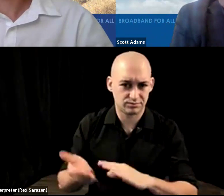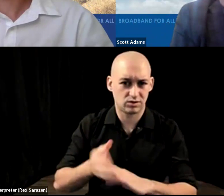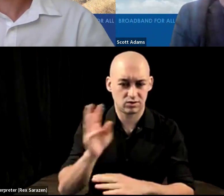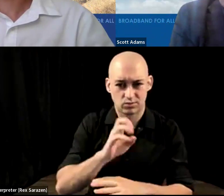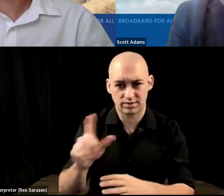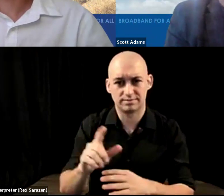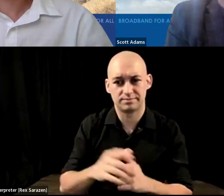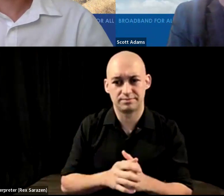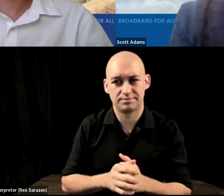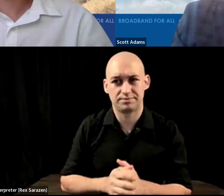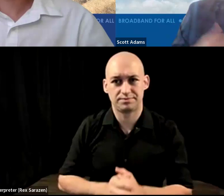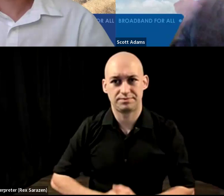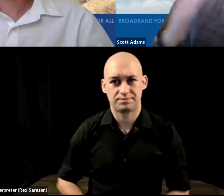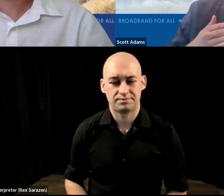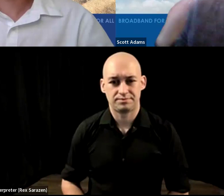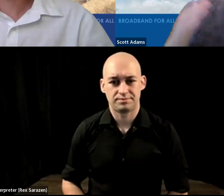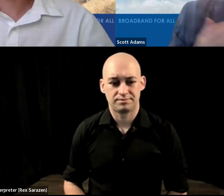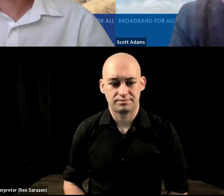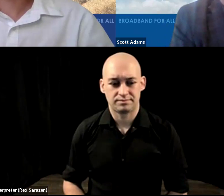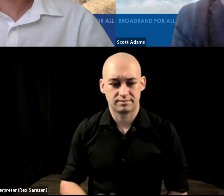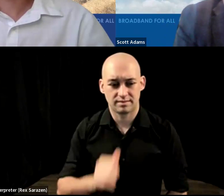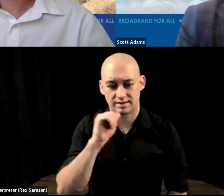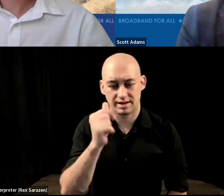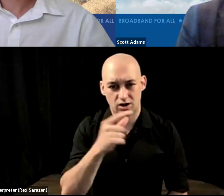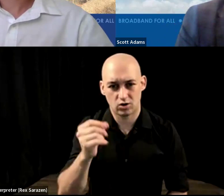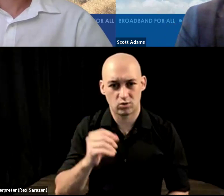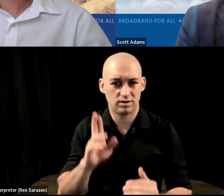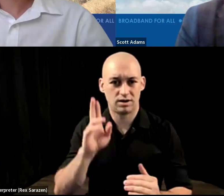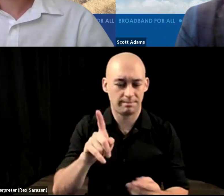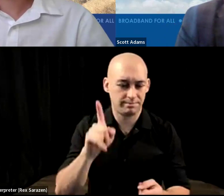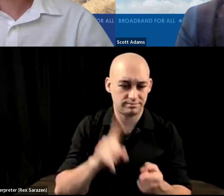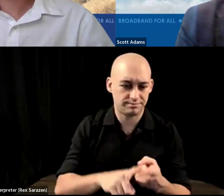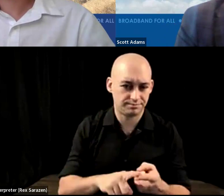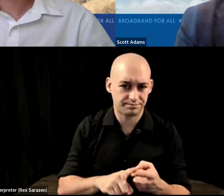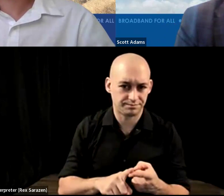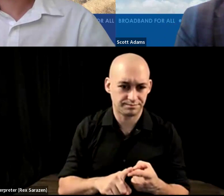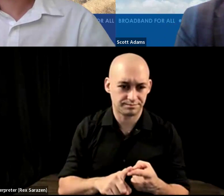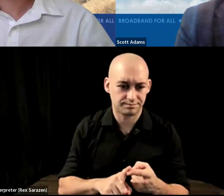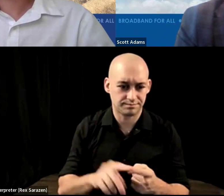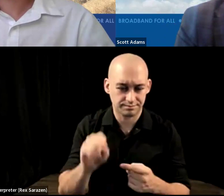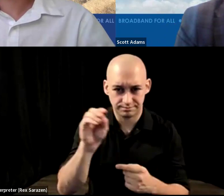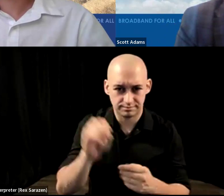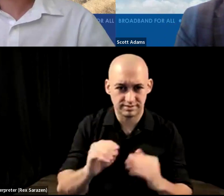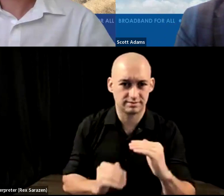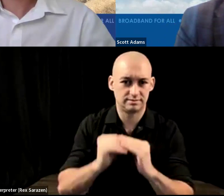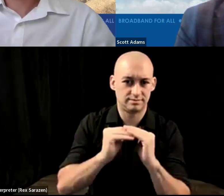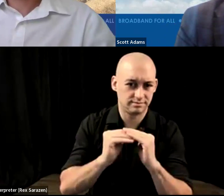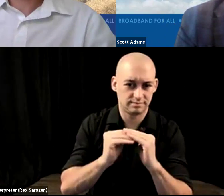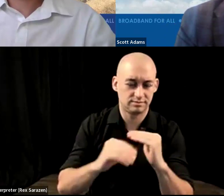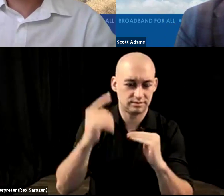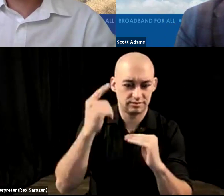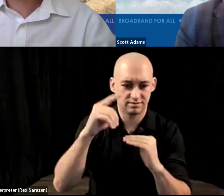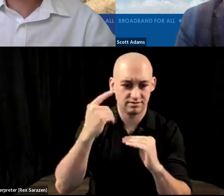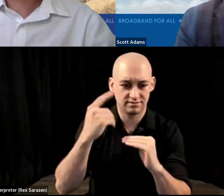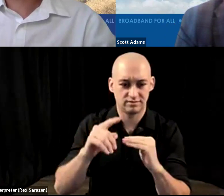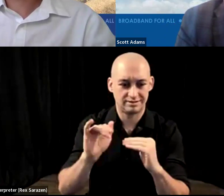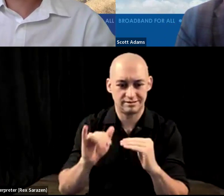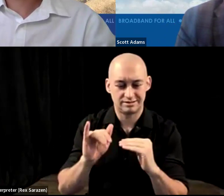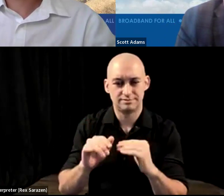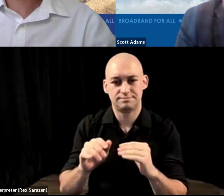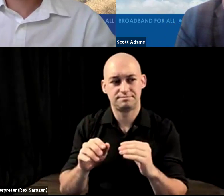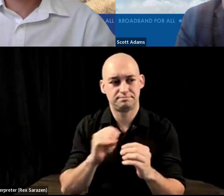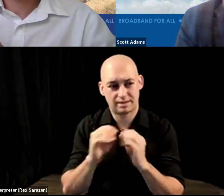and to not go up to those percentage ceilings for main incentive to digital equity plan or